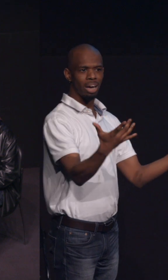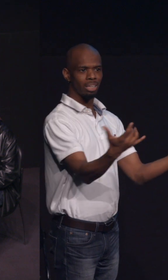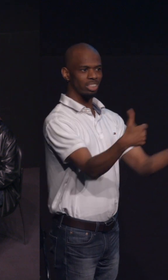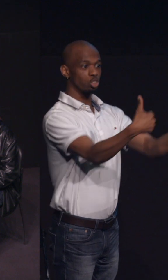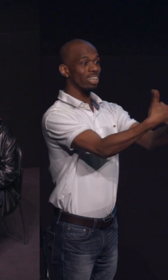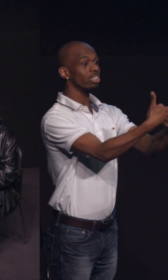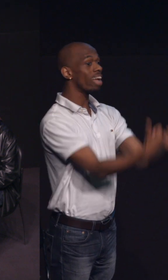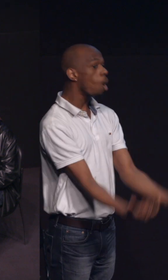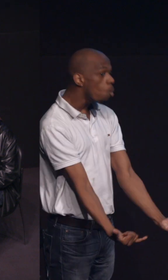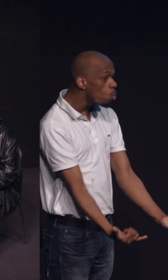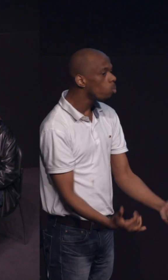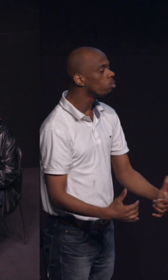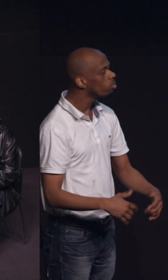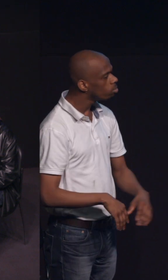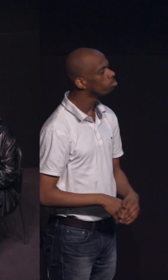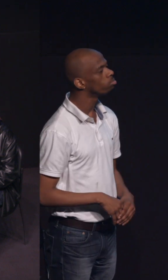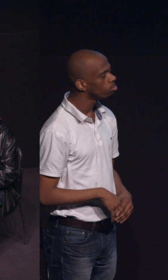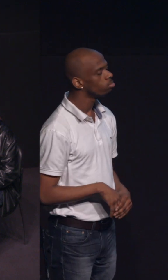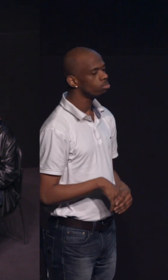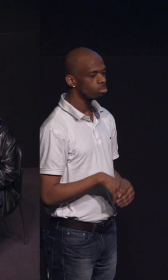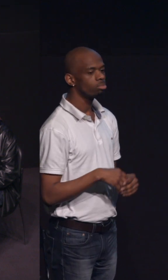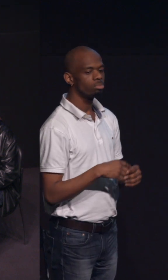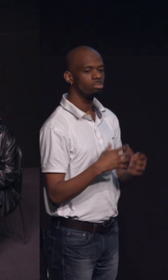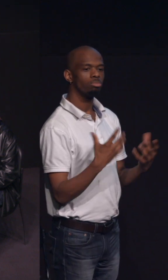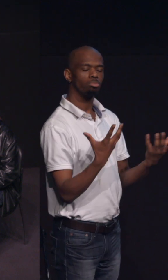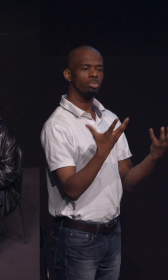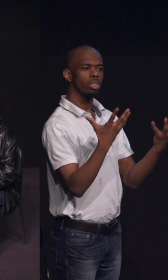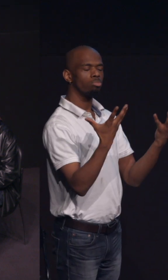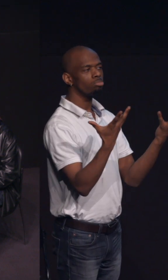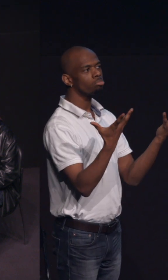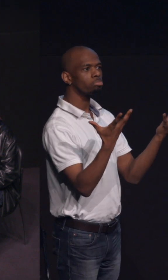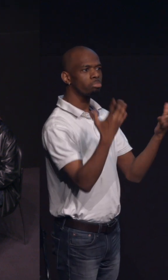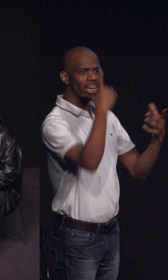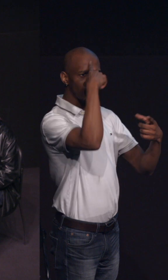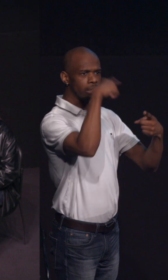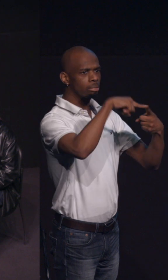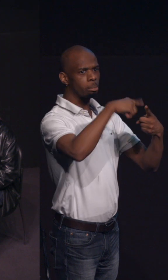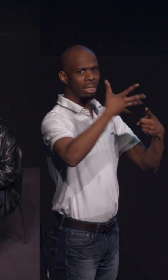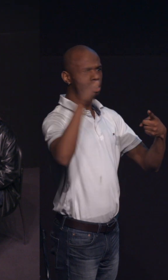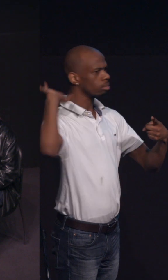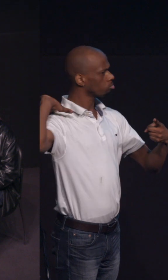But outside of that, like, I'm an--I've been an urban farmer.